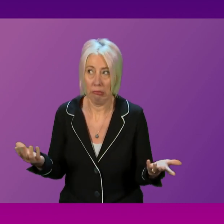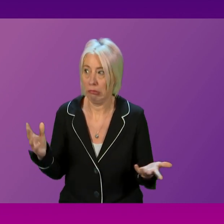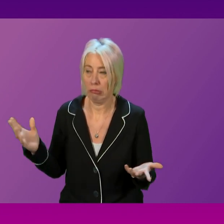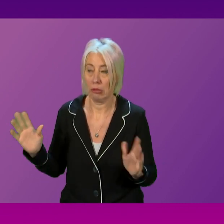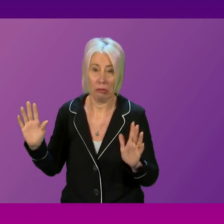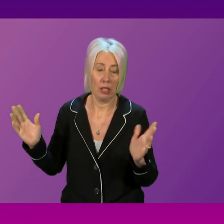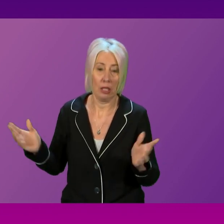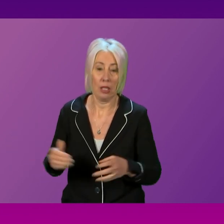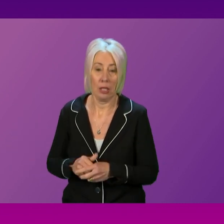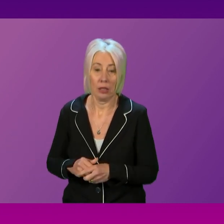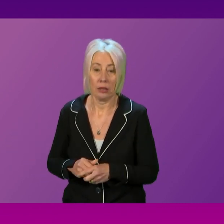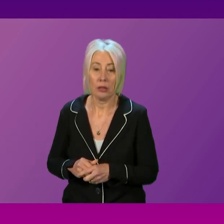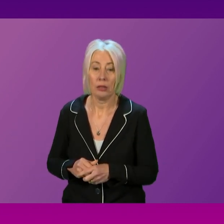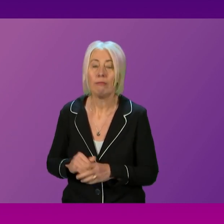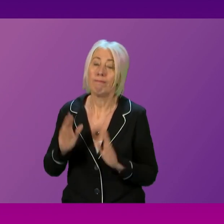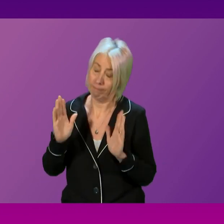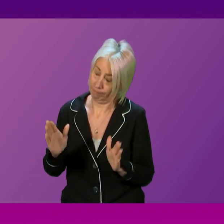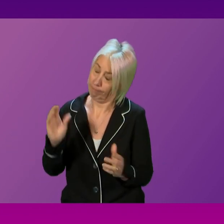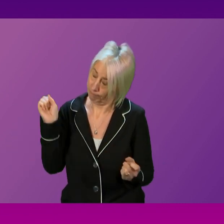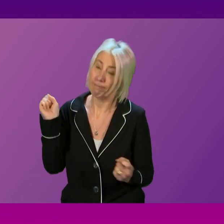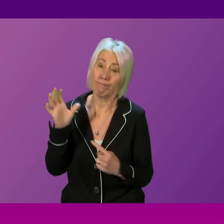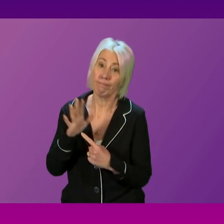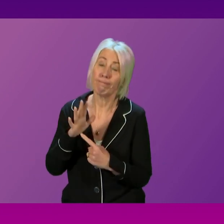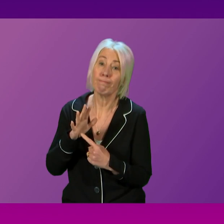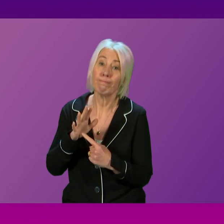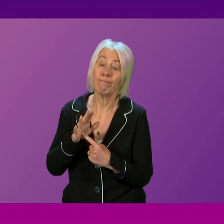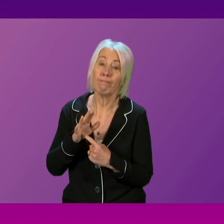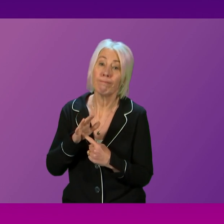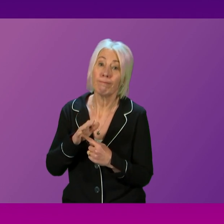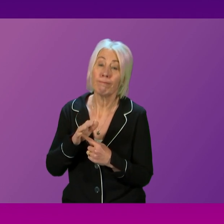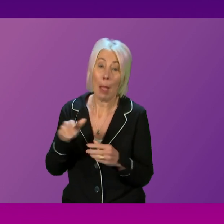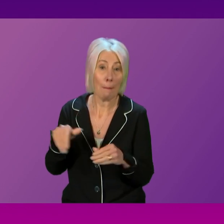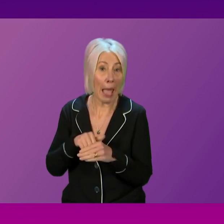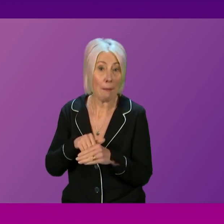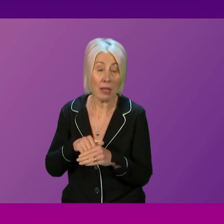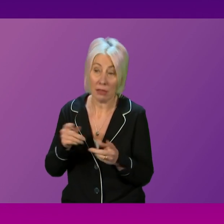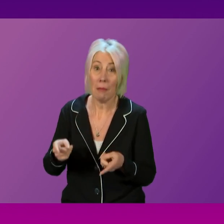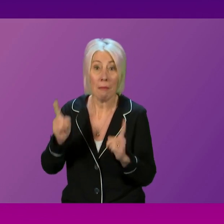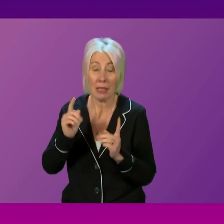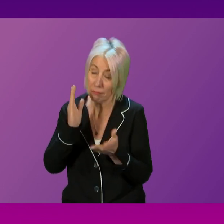It is of paramount importance that members, including ministers, give accurate and truthful